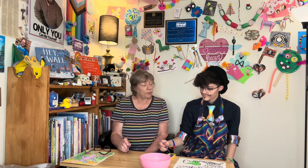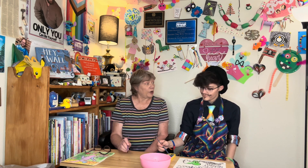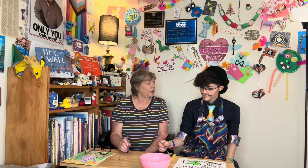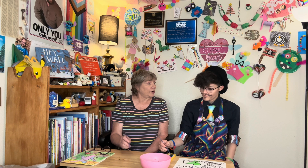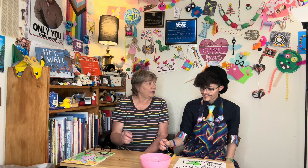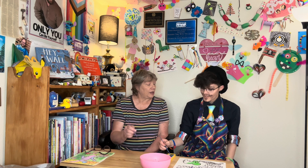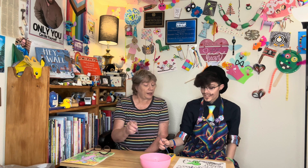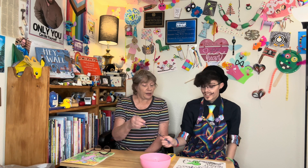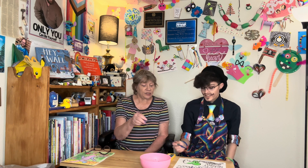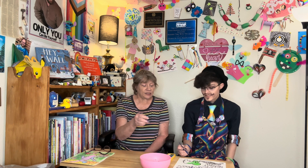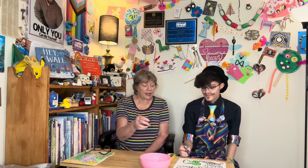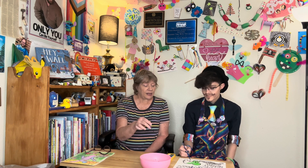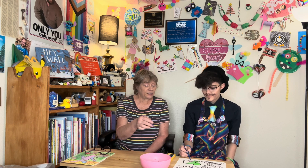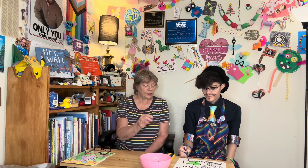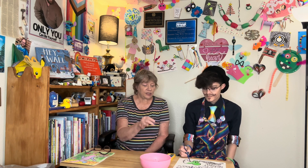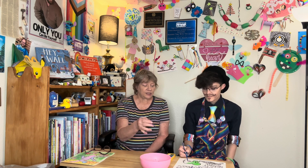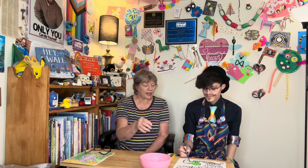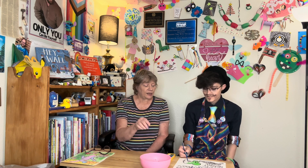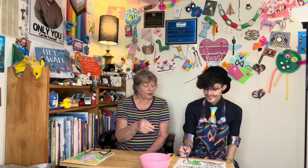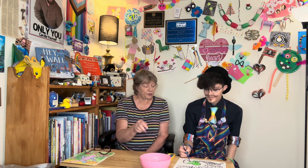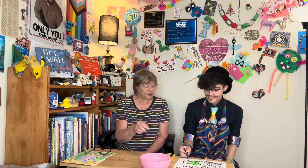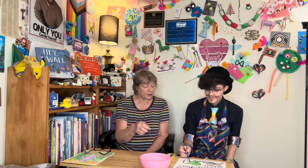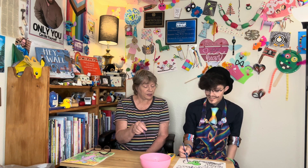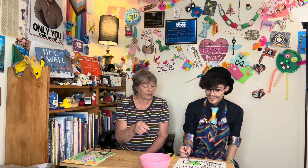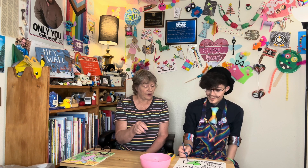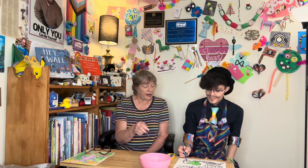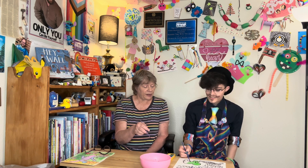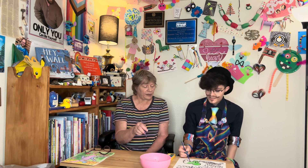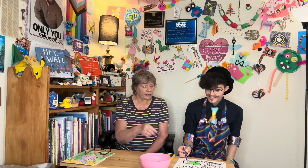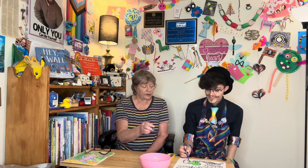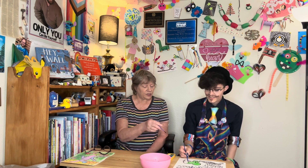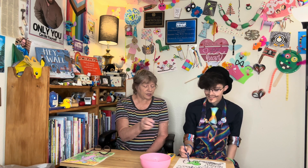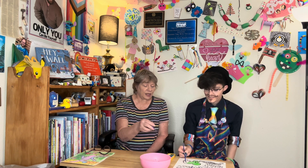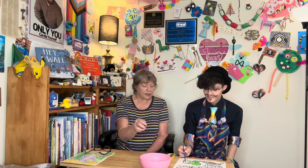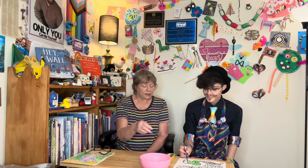marker. You're just kind... it's really just kind of loose in your hand. And you're just kind of